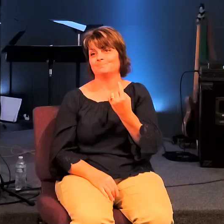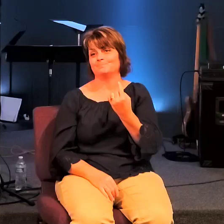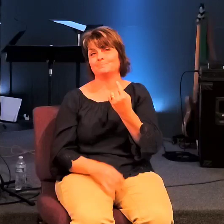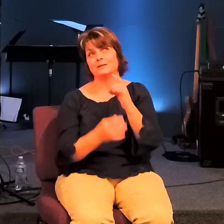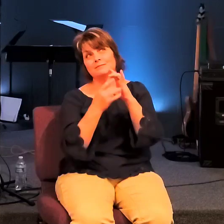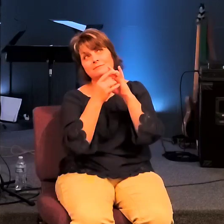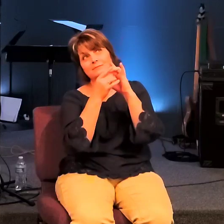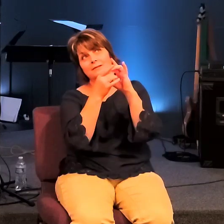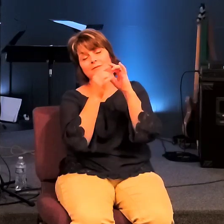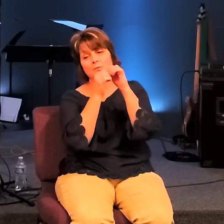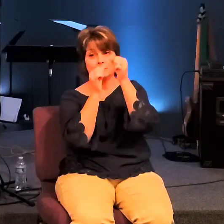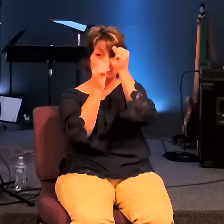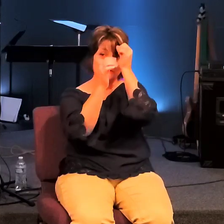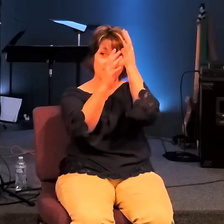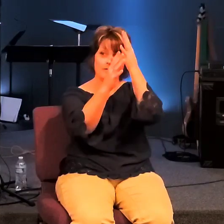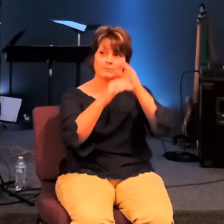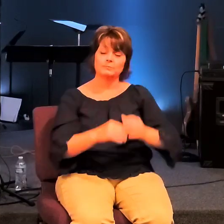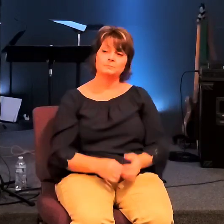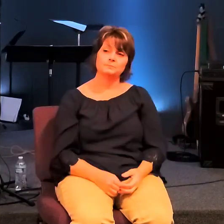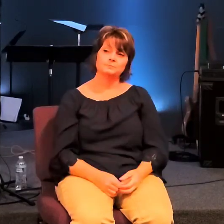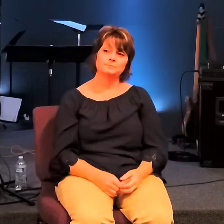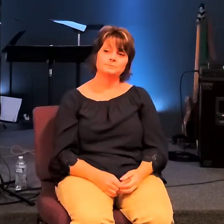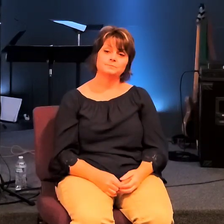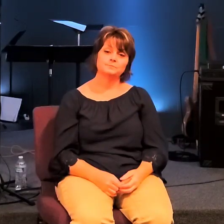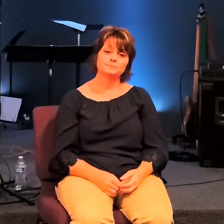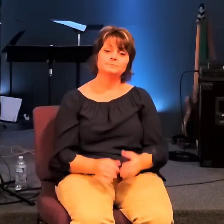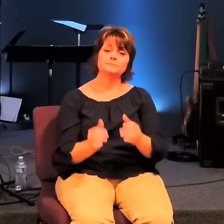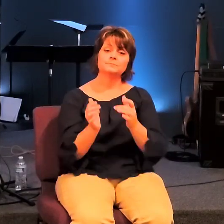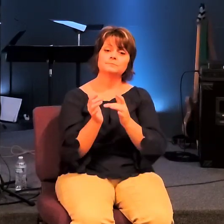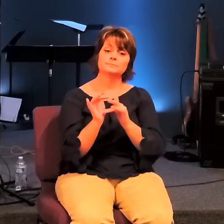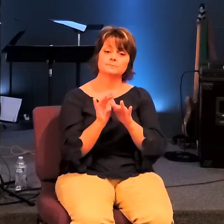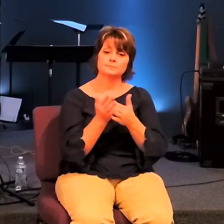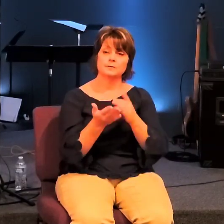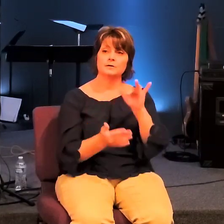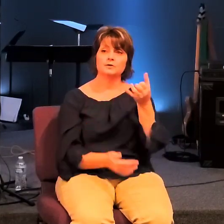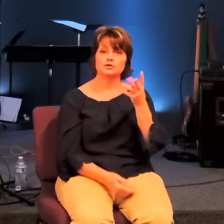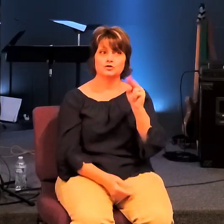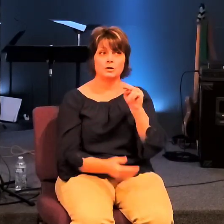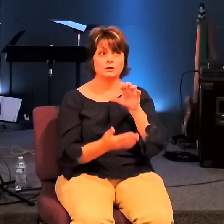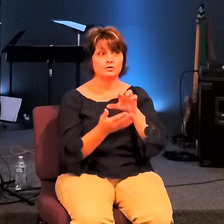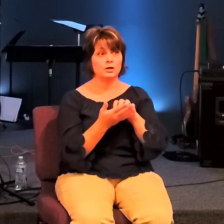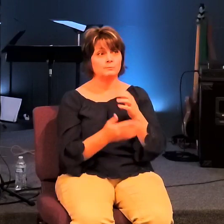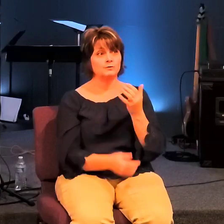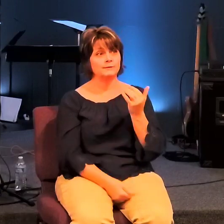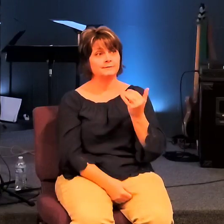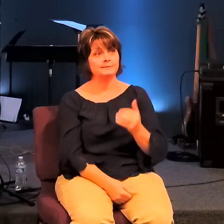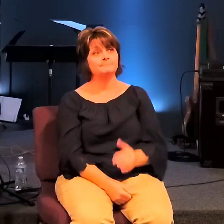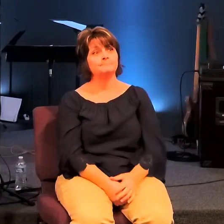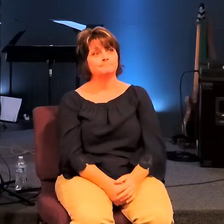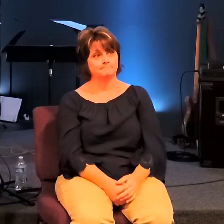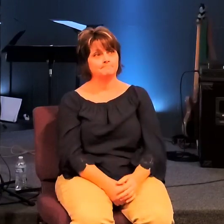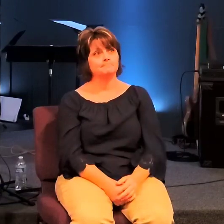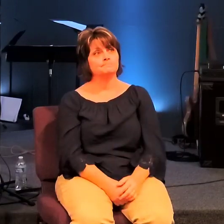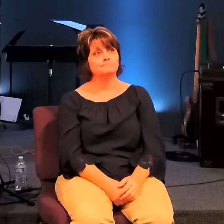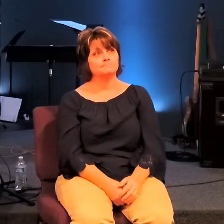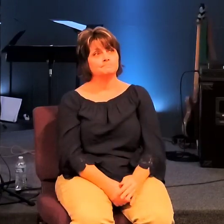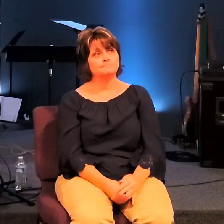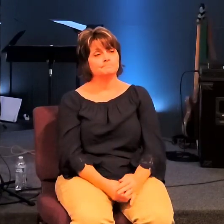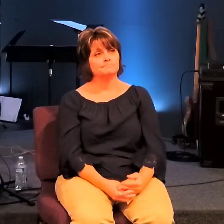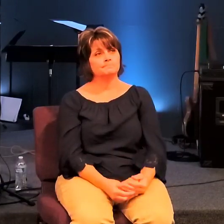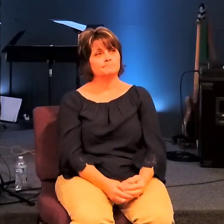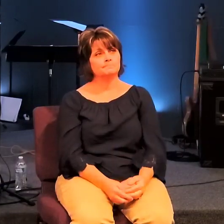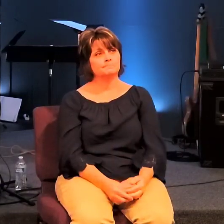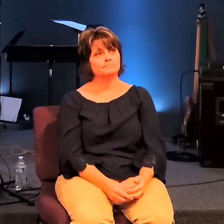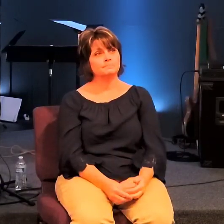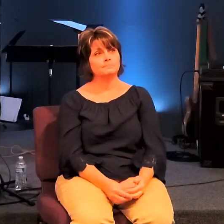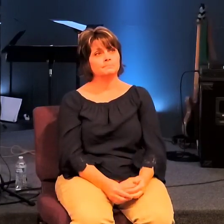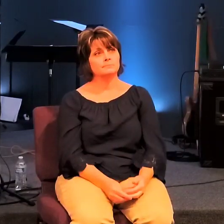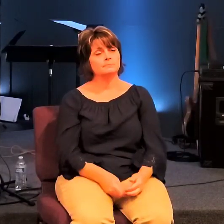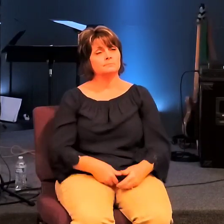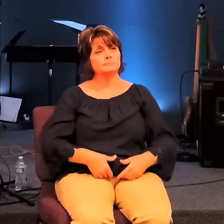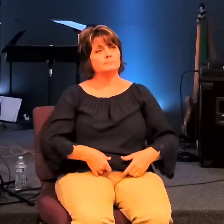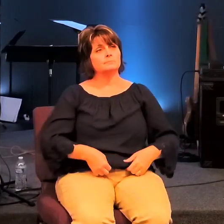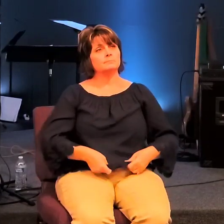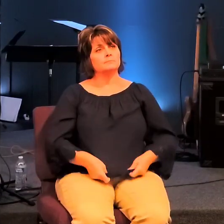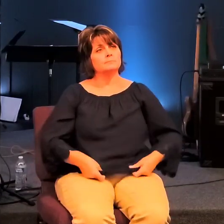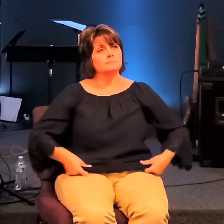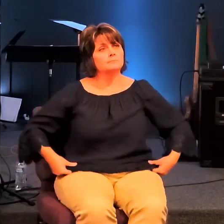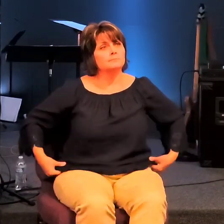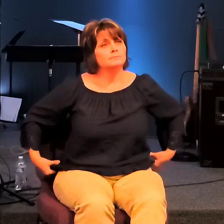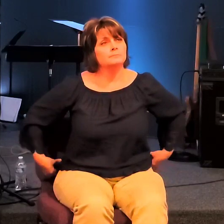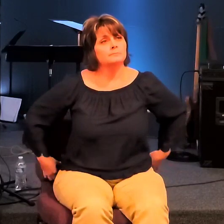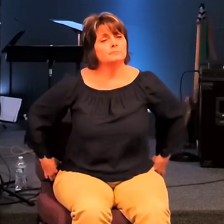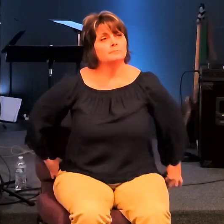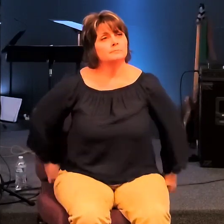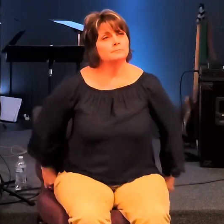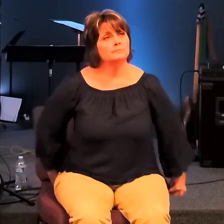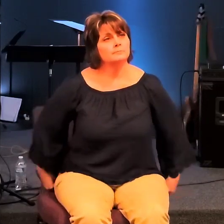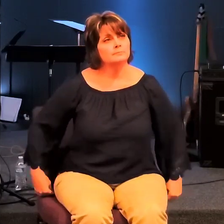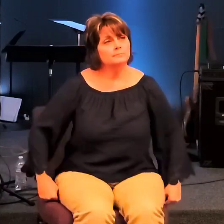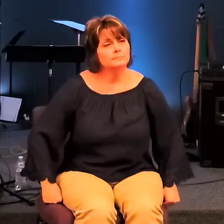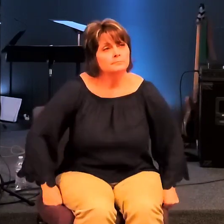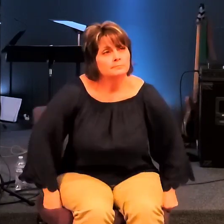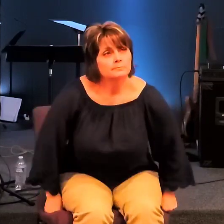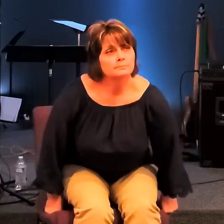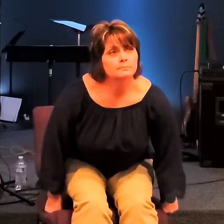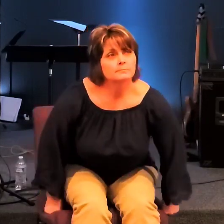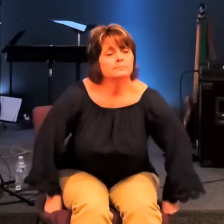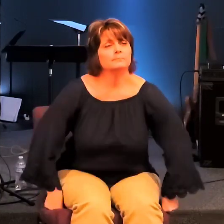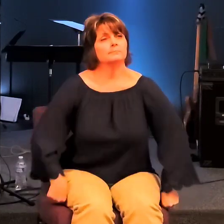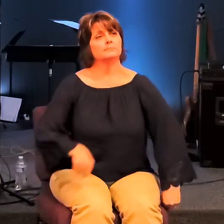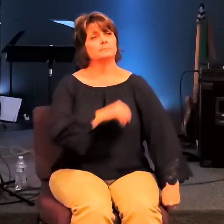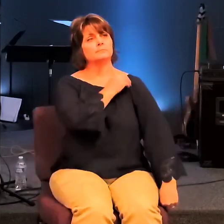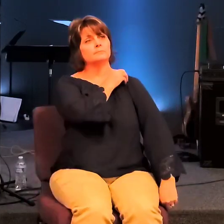the father and in John 15 Jesus said “stay joined to me and I will stay joined to you